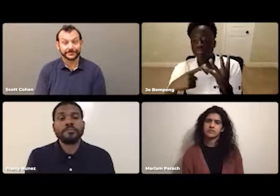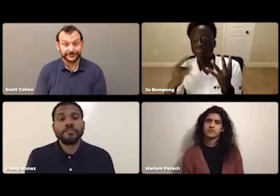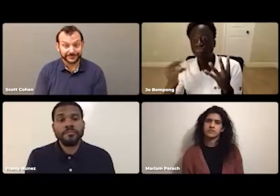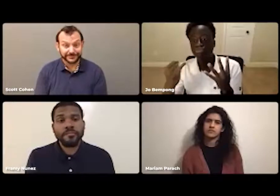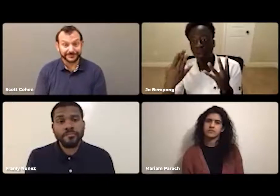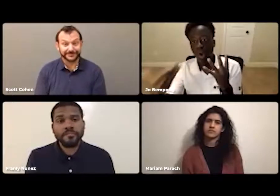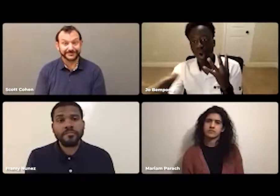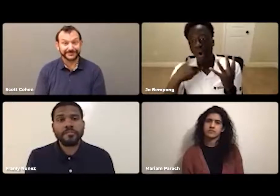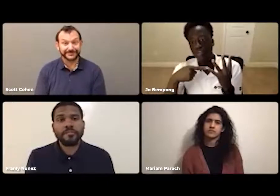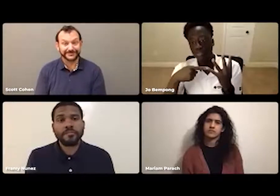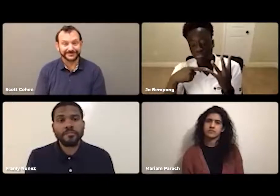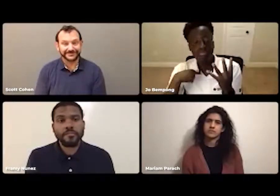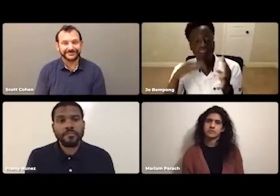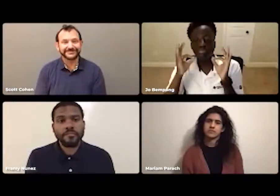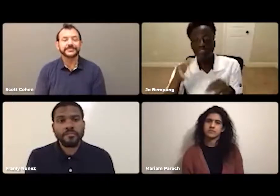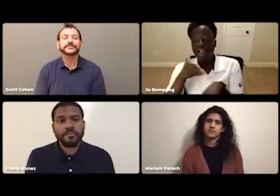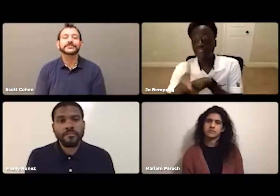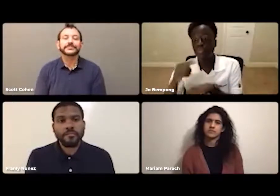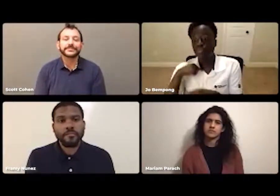I've had four internships.